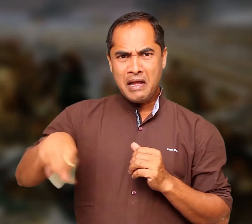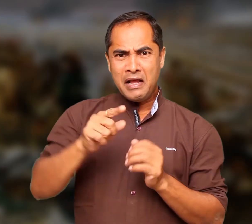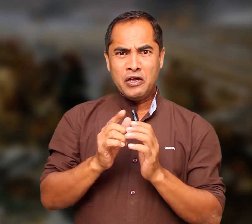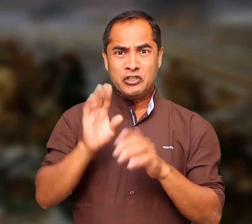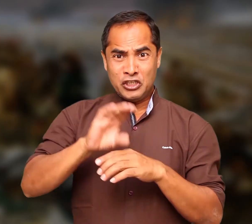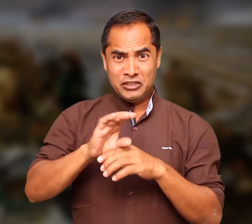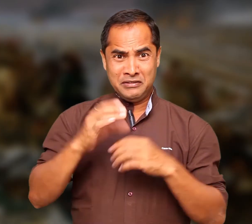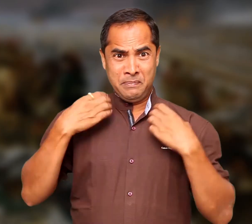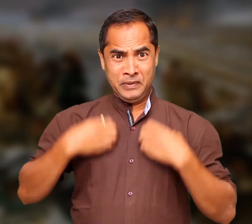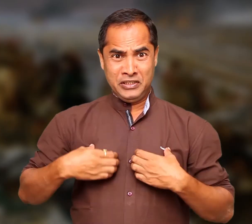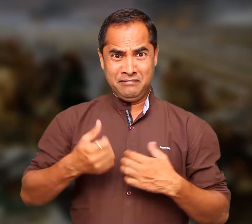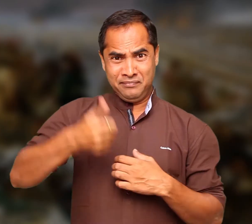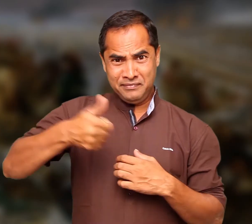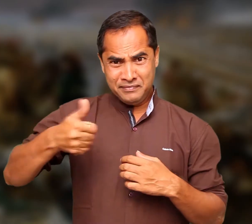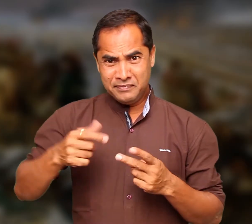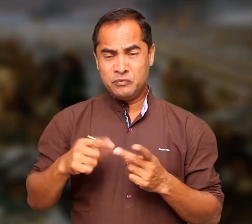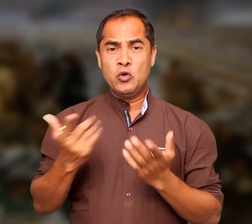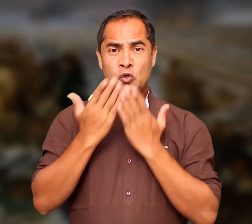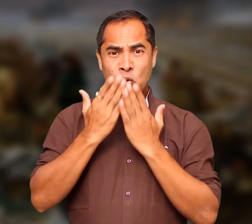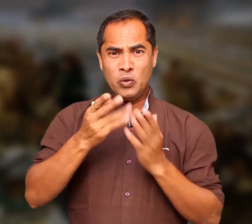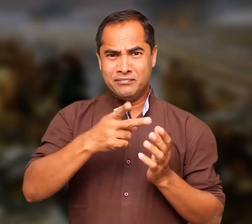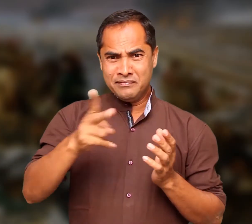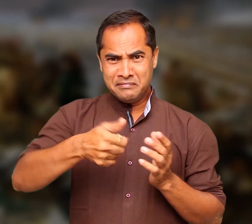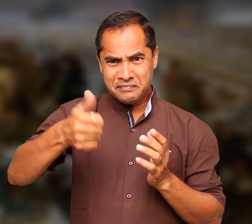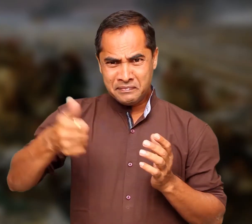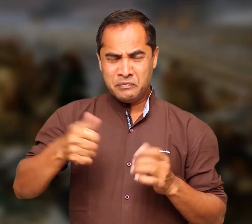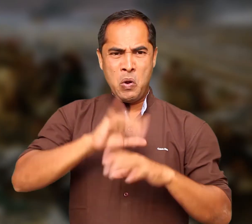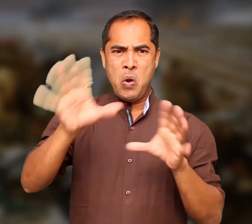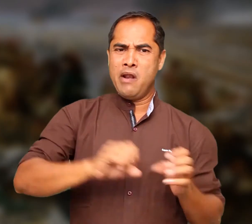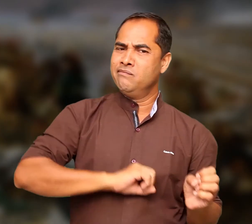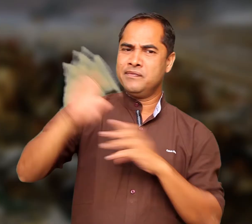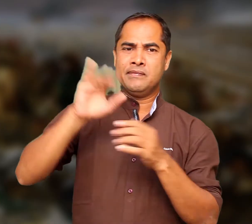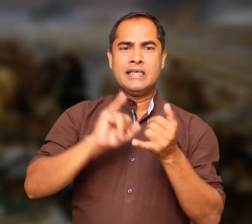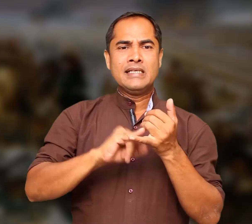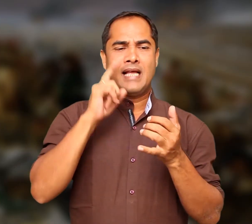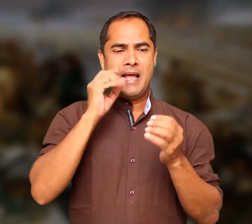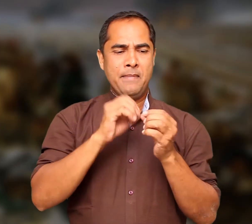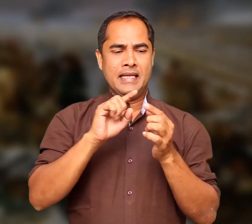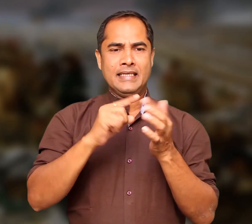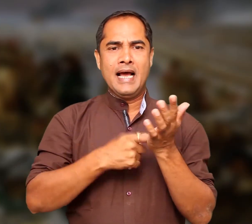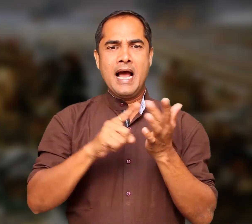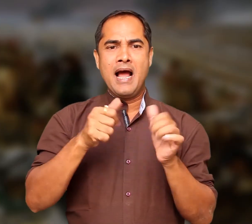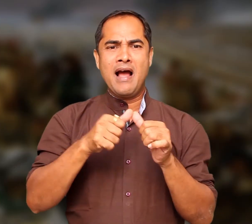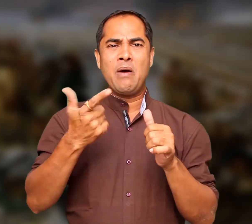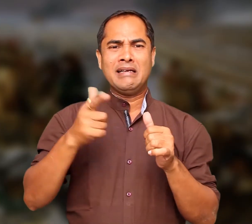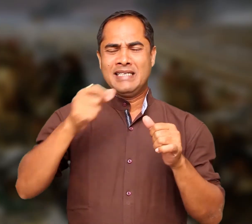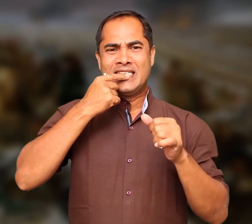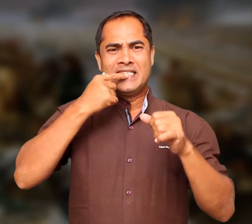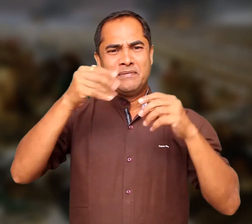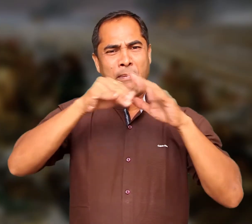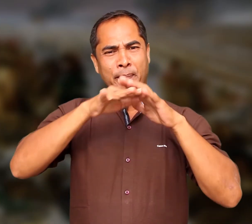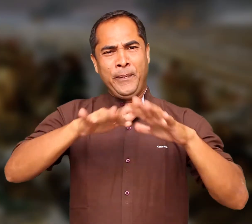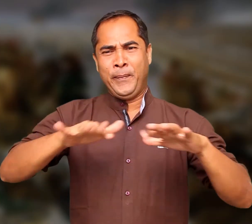priests and bishops in jail or sent them to Siberia as punishment for the refusal